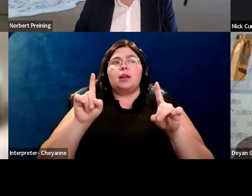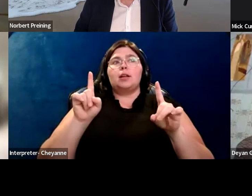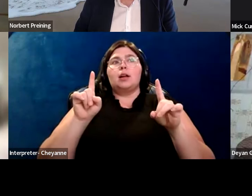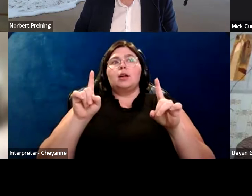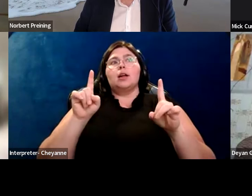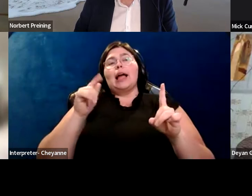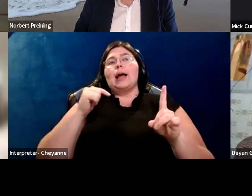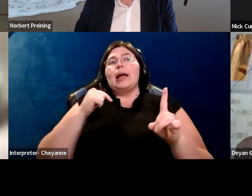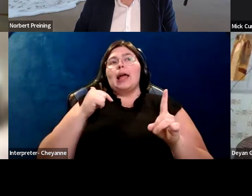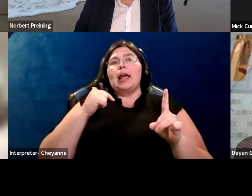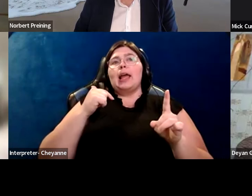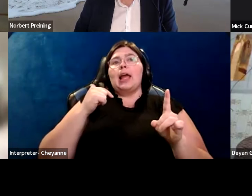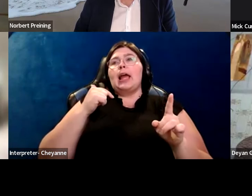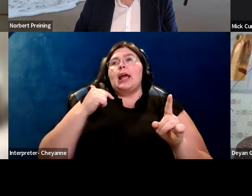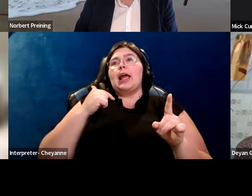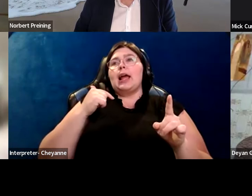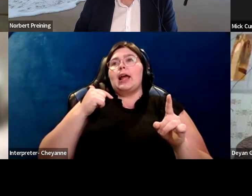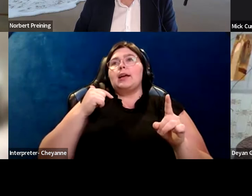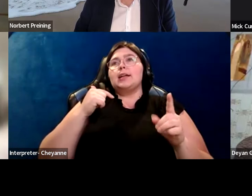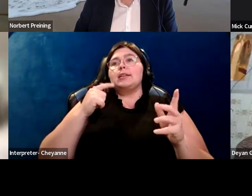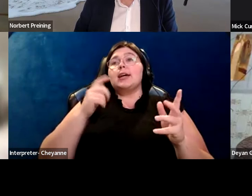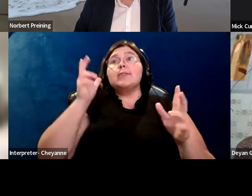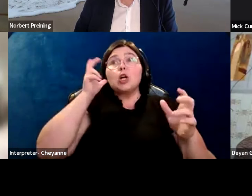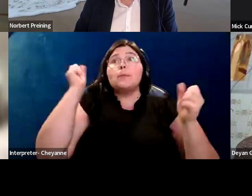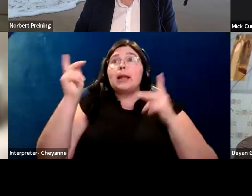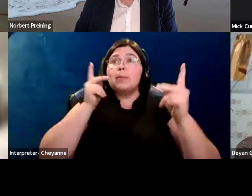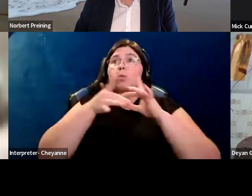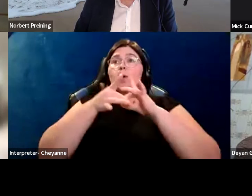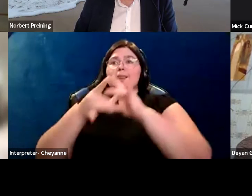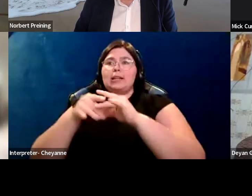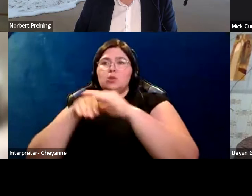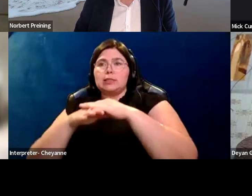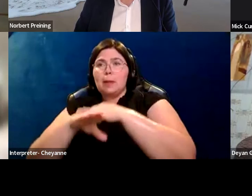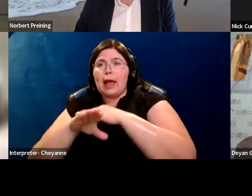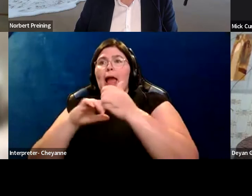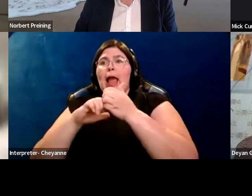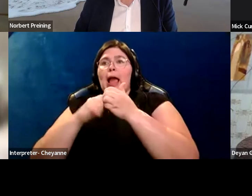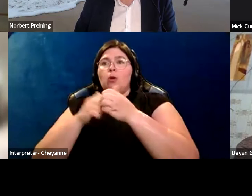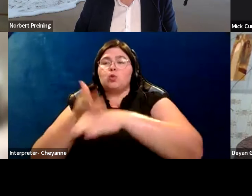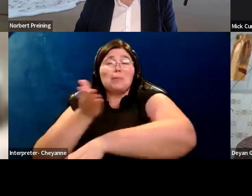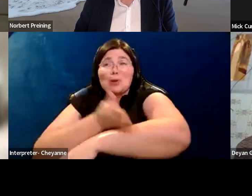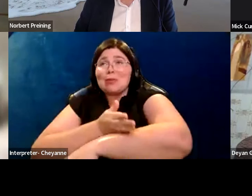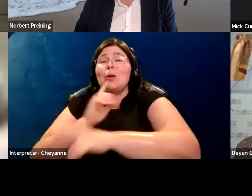heard from many people with respect to accessibility. Of course, there are things that can be improved. As I mentioned before, also, I would